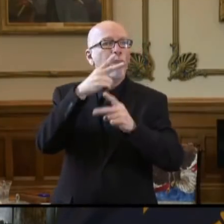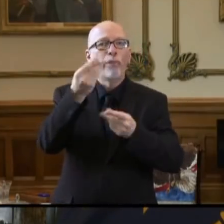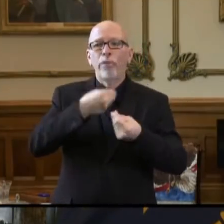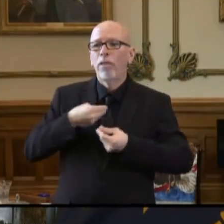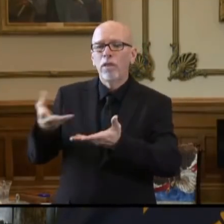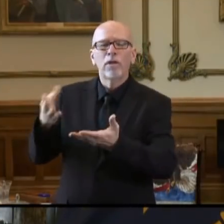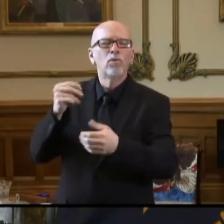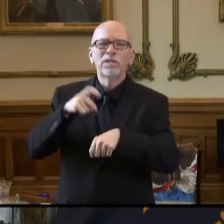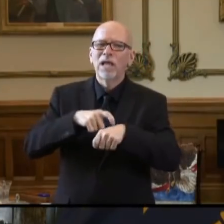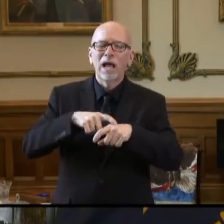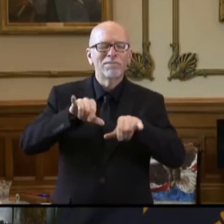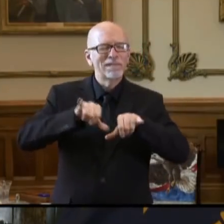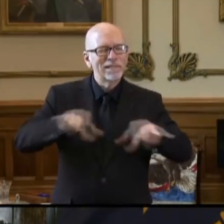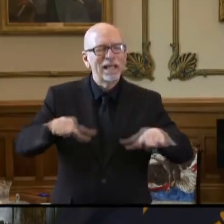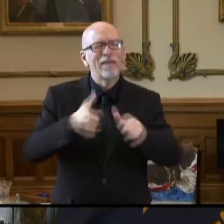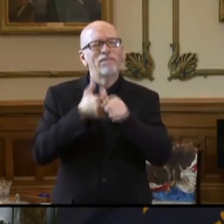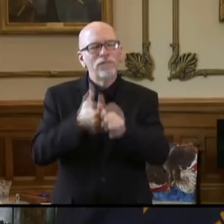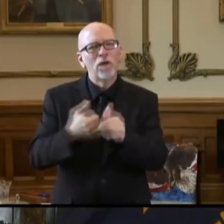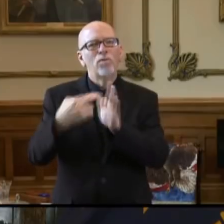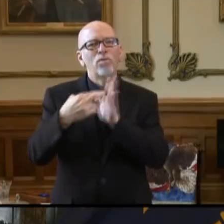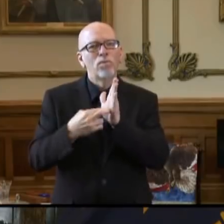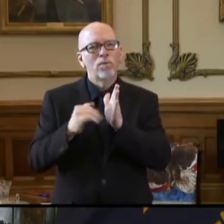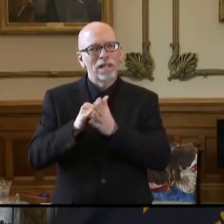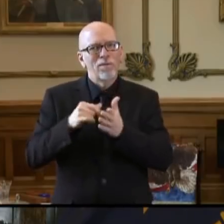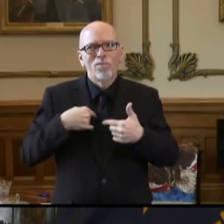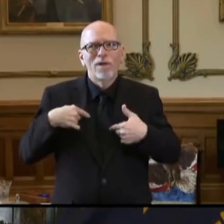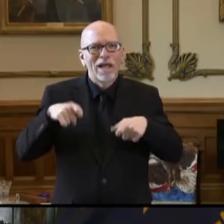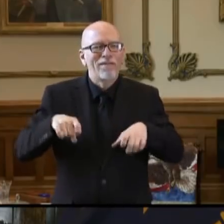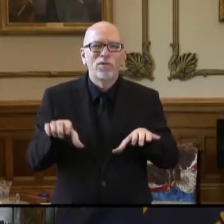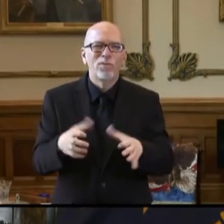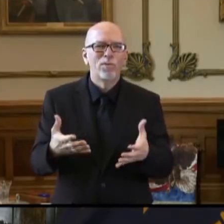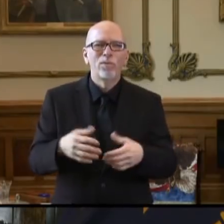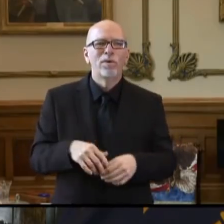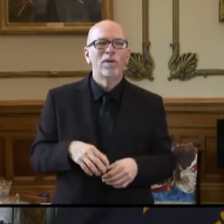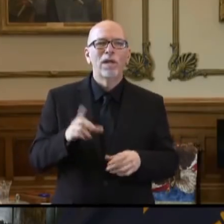UNKNOWINGLY BY BEING CARELESS. THIS IS A TIME TO HUNKER DOWN